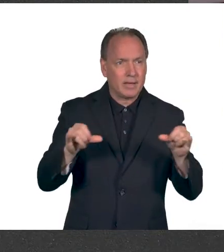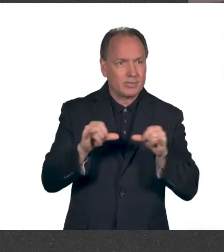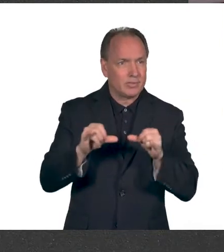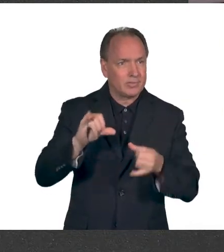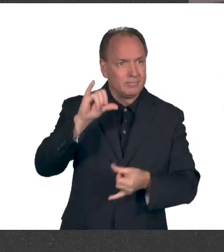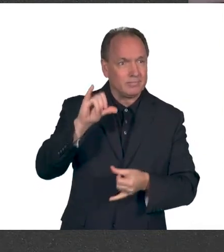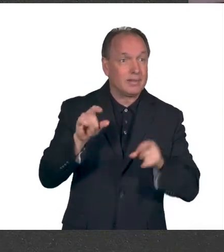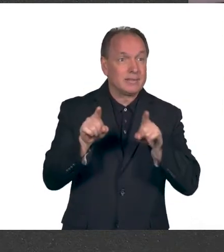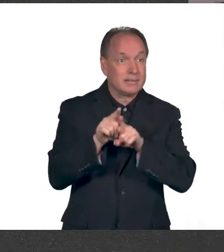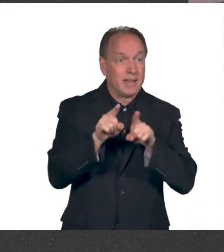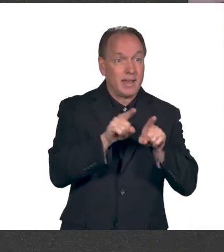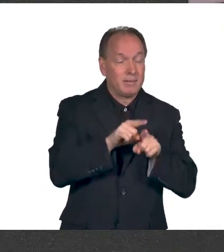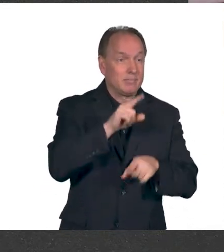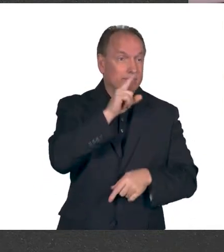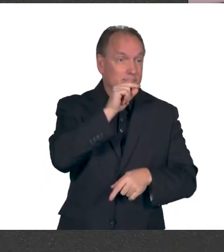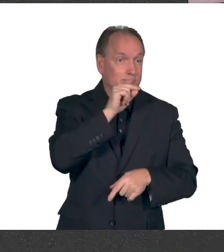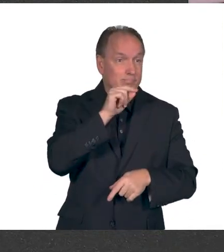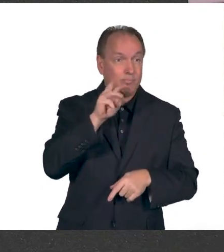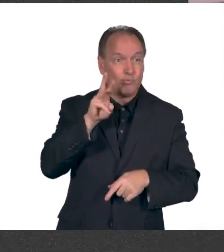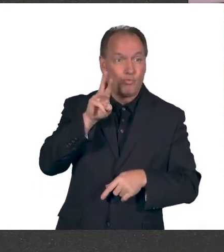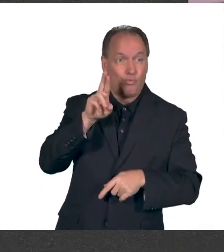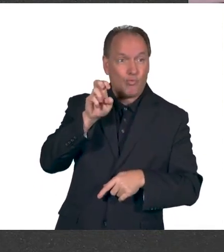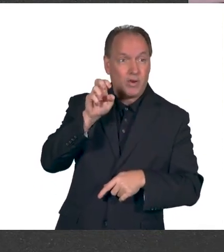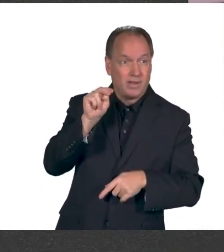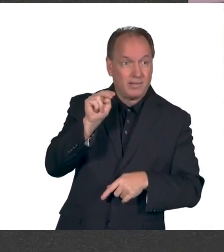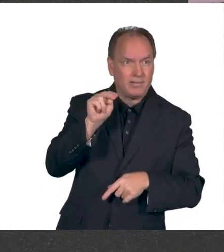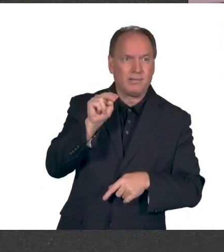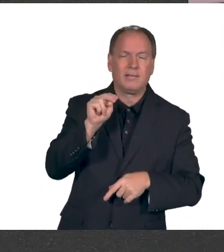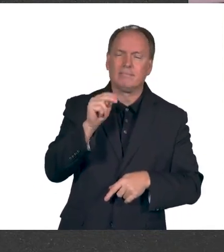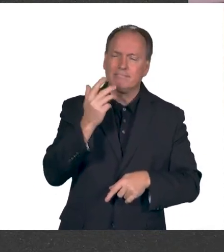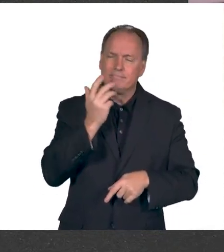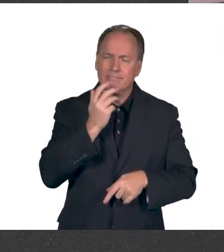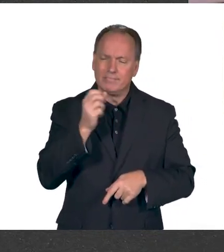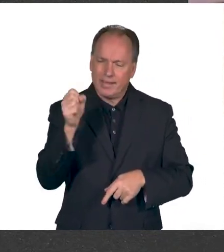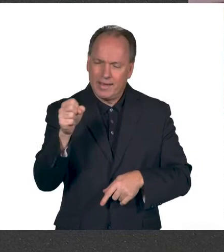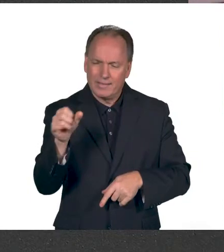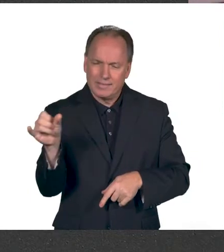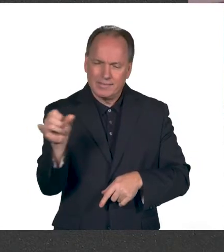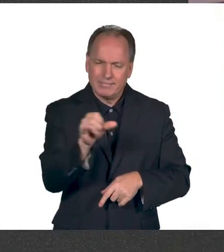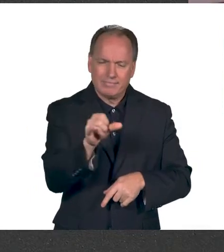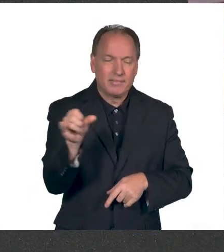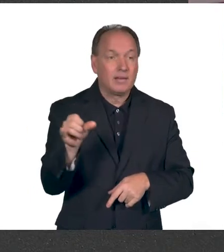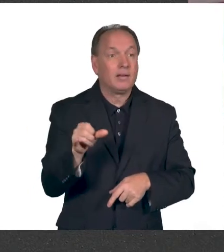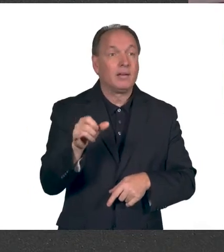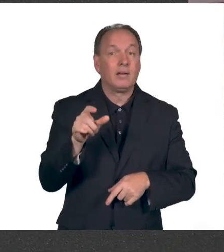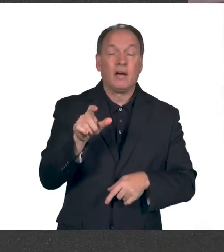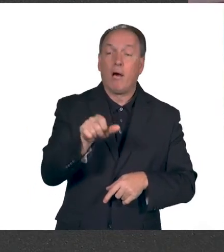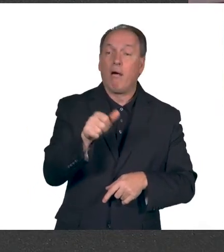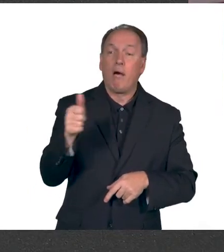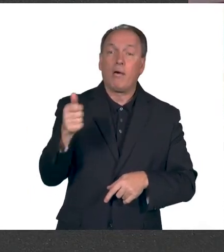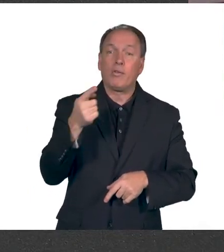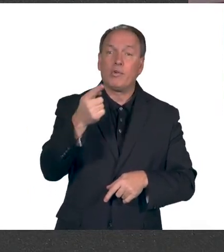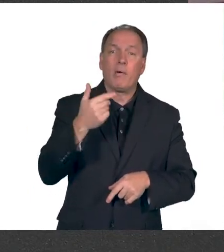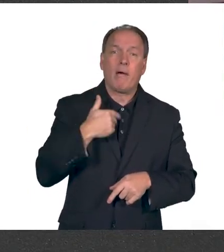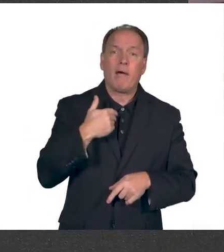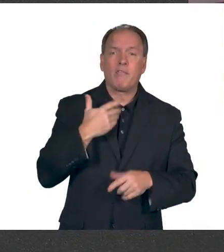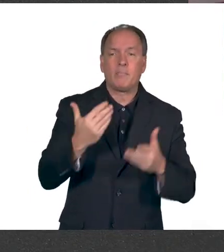just like, wren was one snowball yeah. Something else you might have maybe